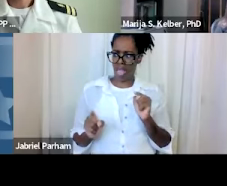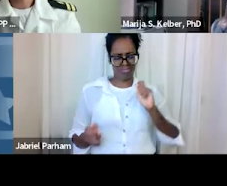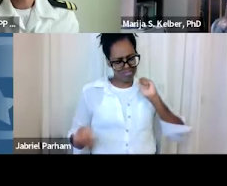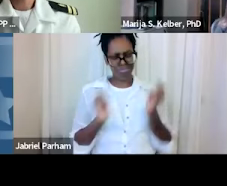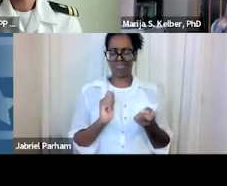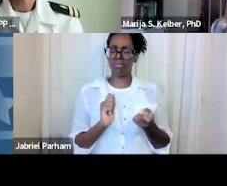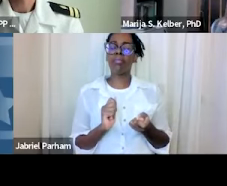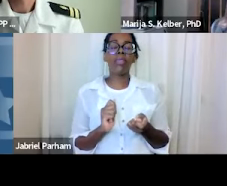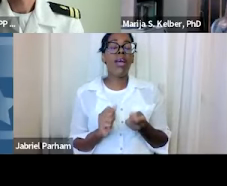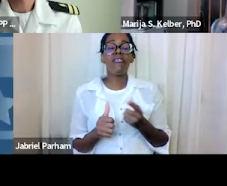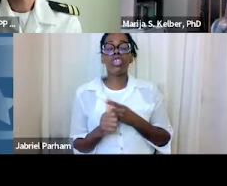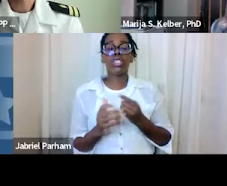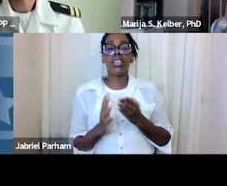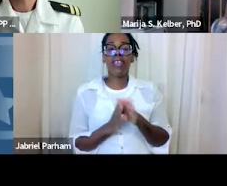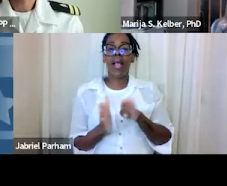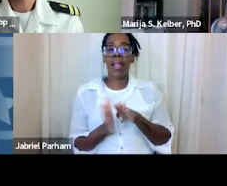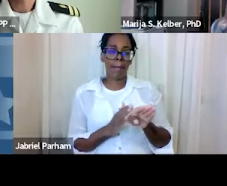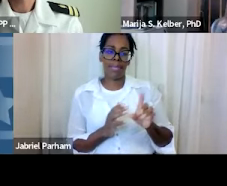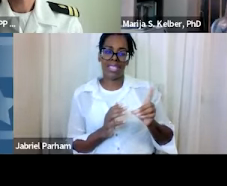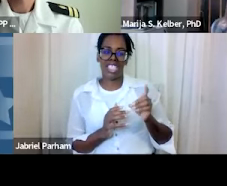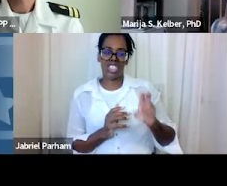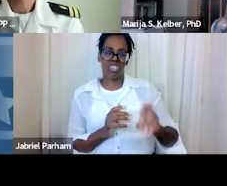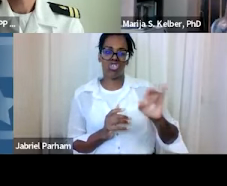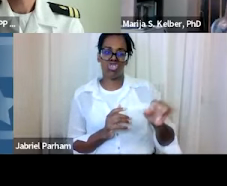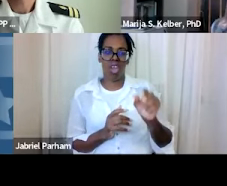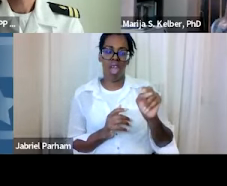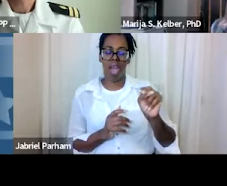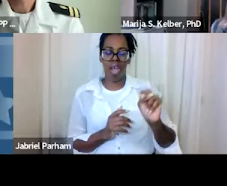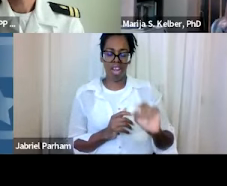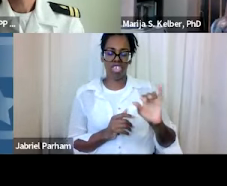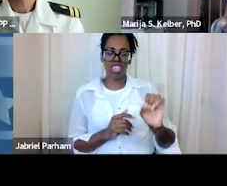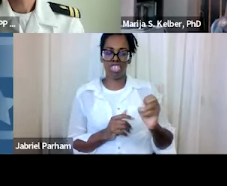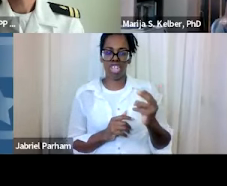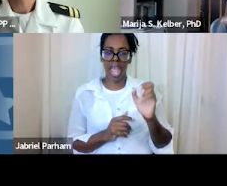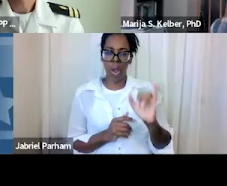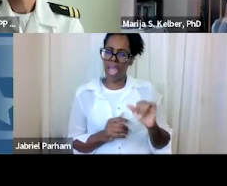by Dr. Jonathan Shay in the mid '90s and really talks about the patterns of shame and guilt